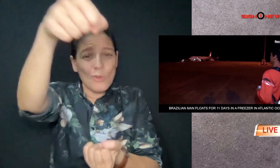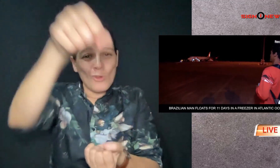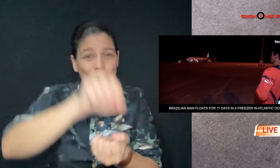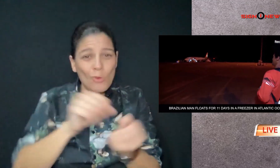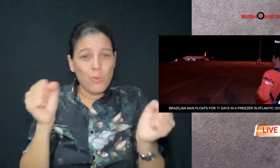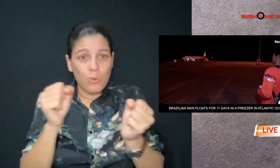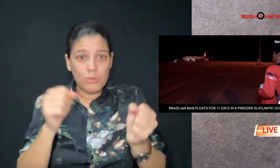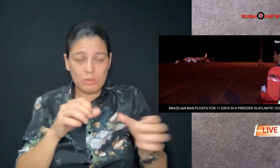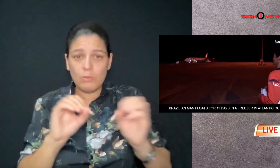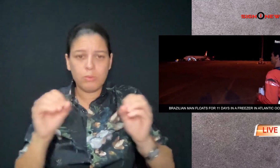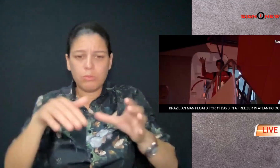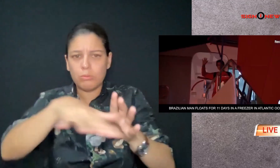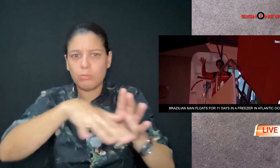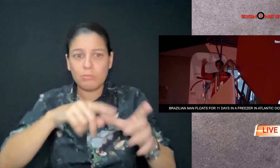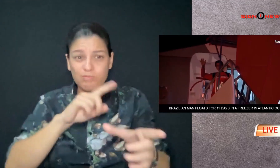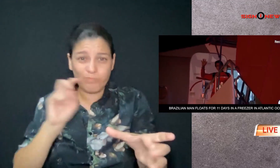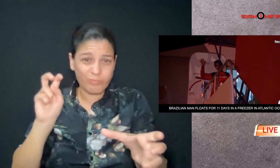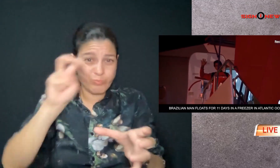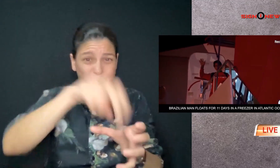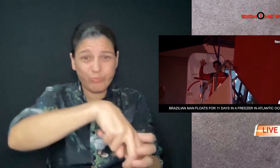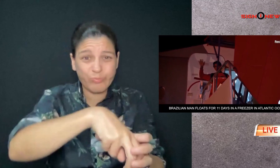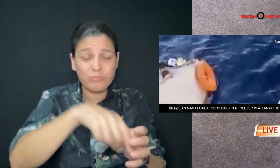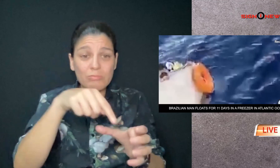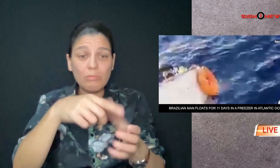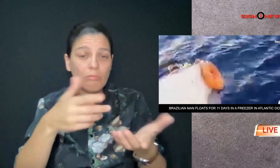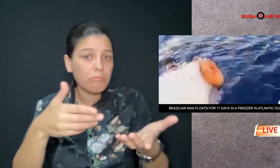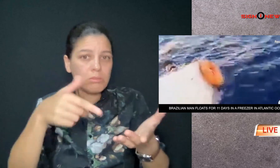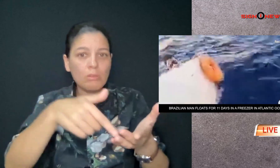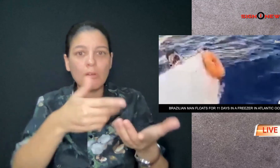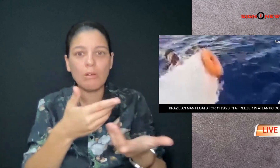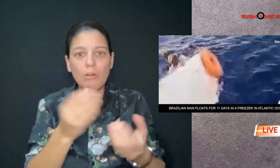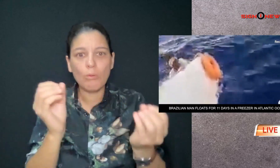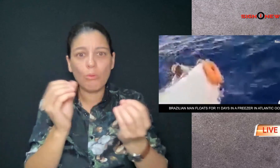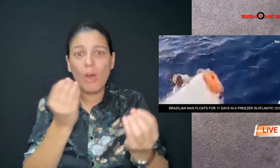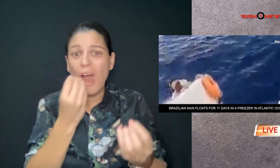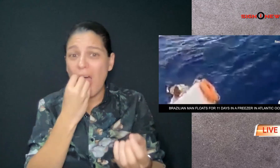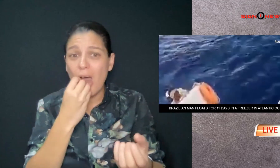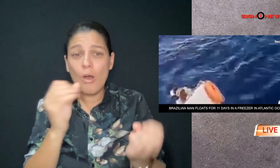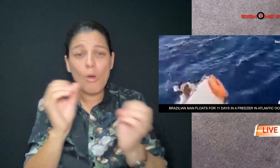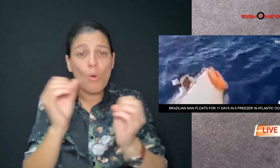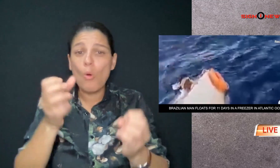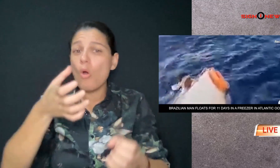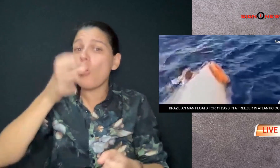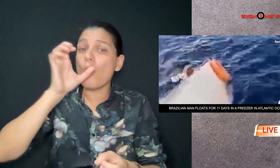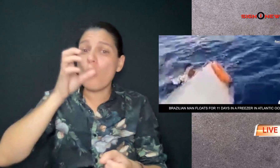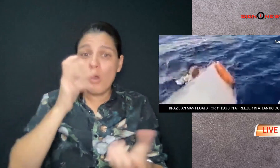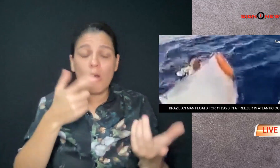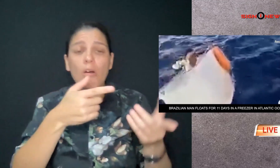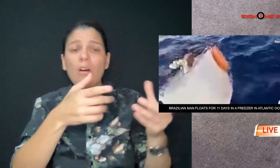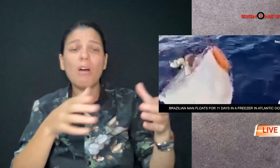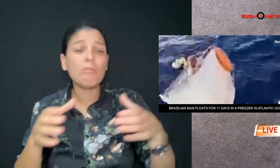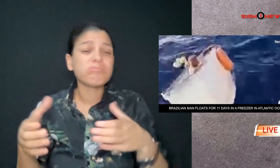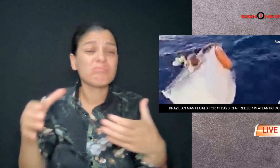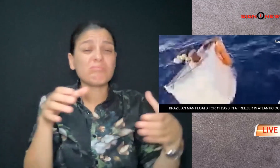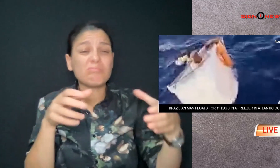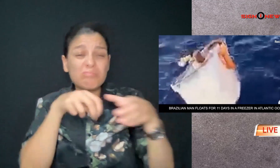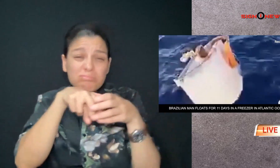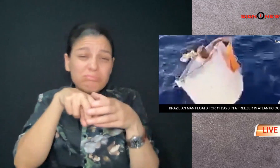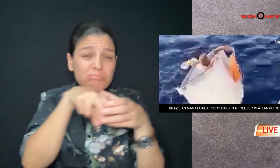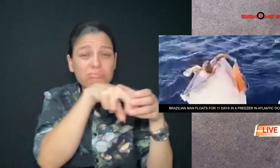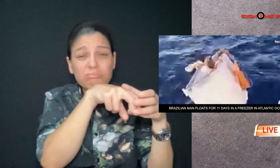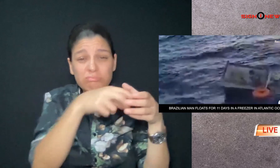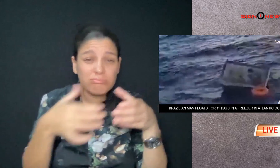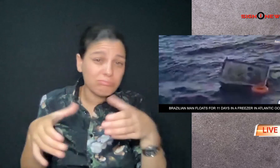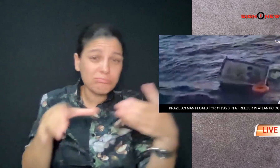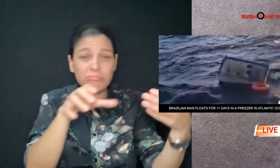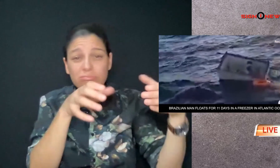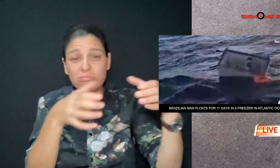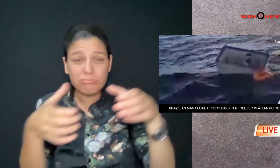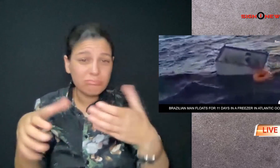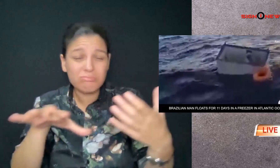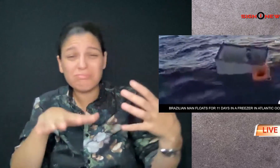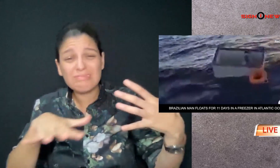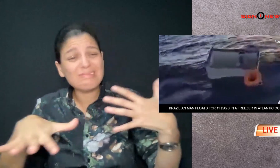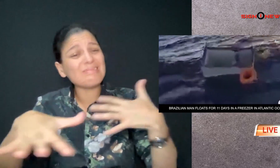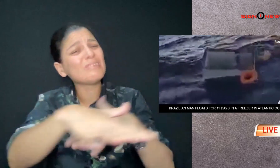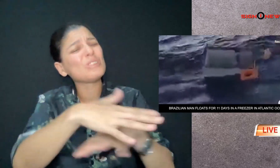in a panic he climbed into an empty freezer with no food and no water he then floated